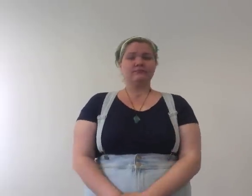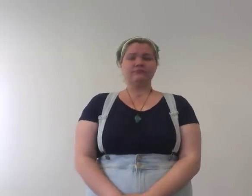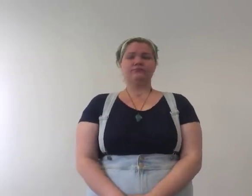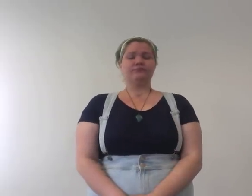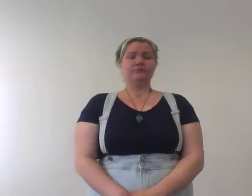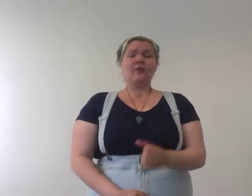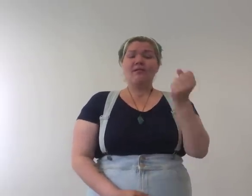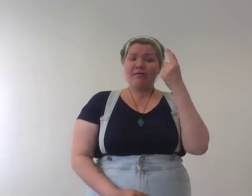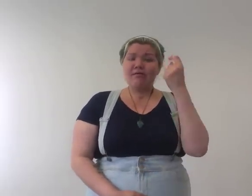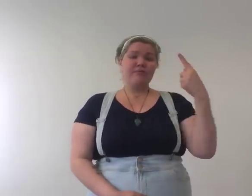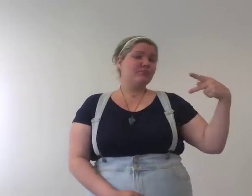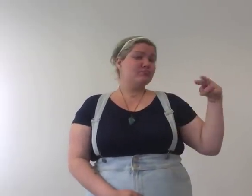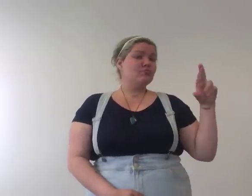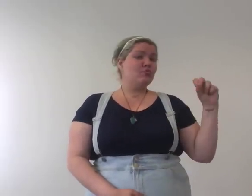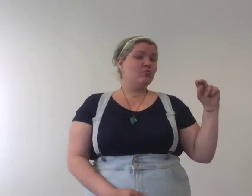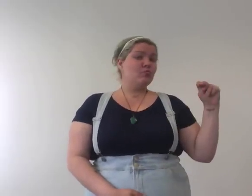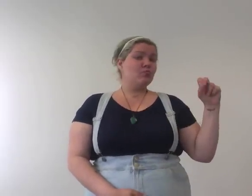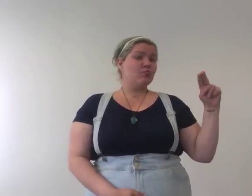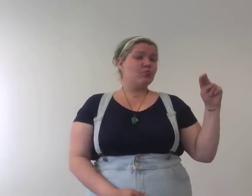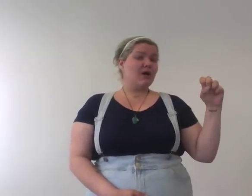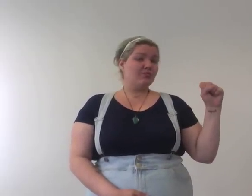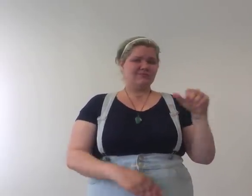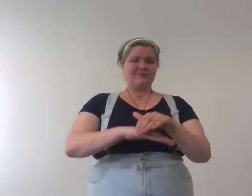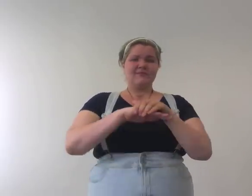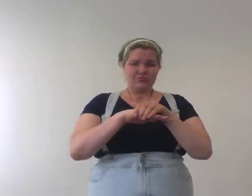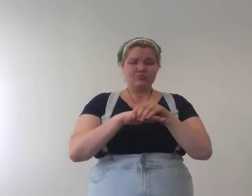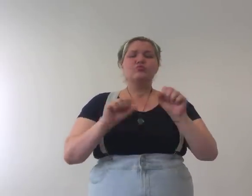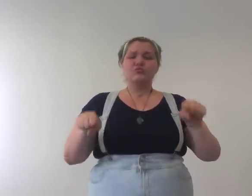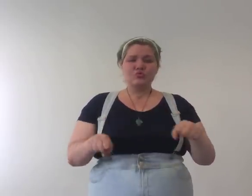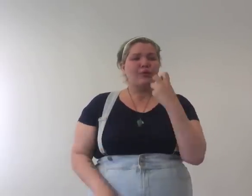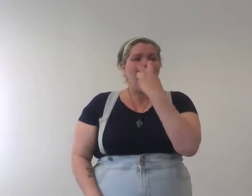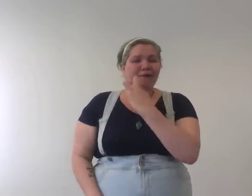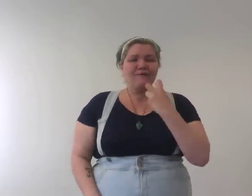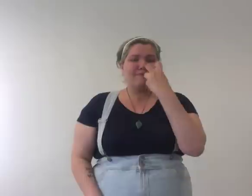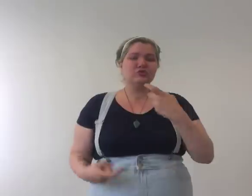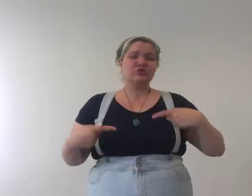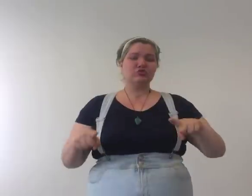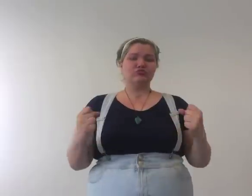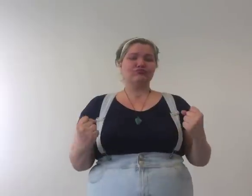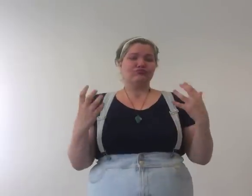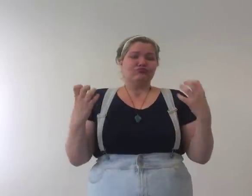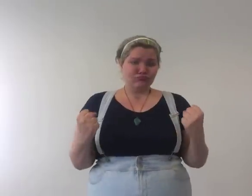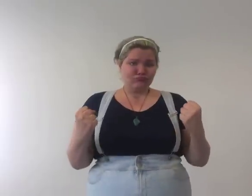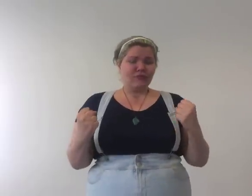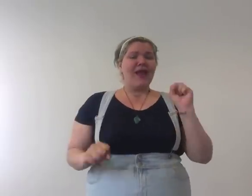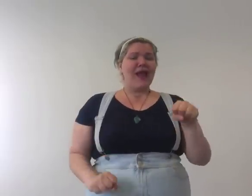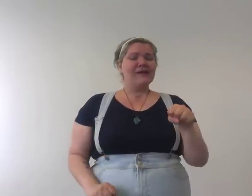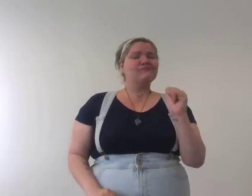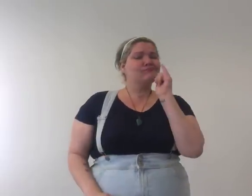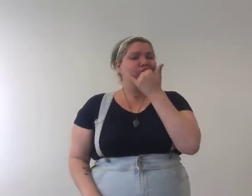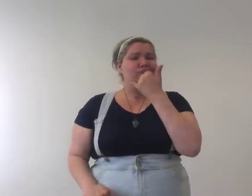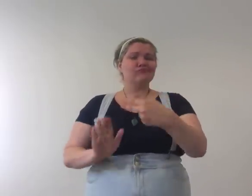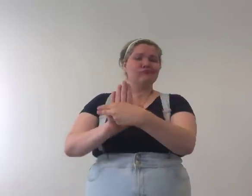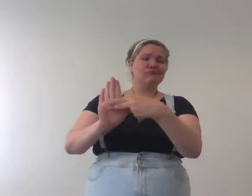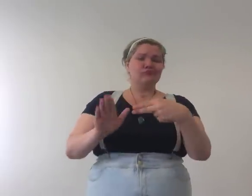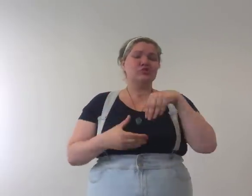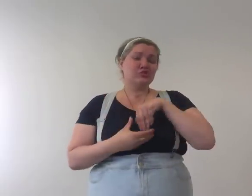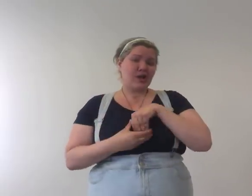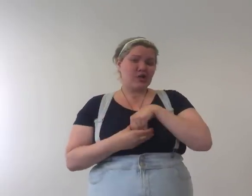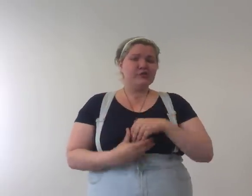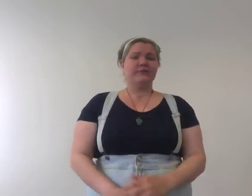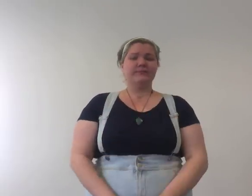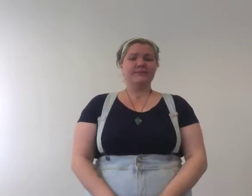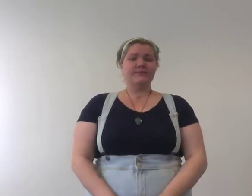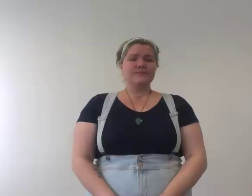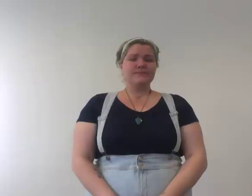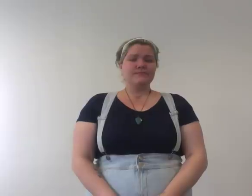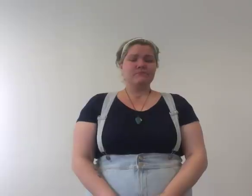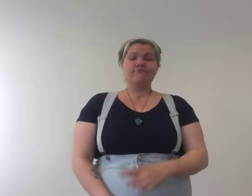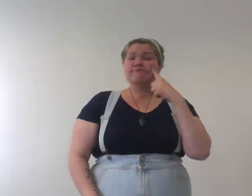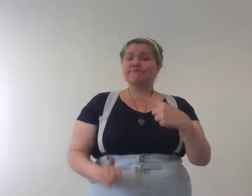However, pronouns may be mouthed out and gender identity is often assumed in general settings.